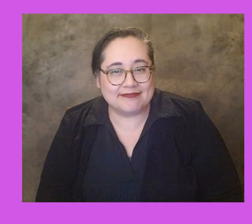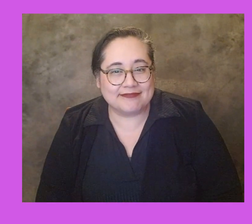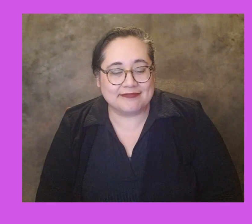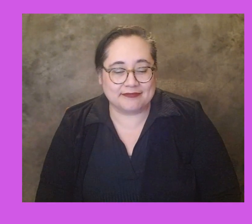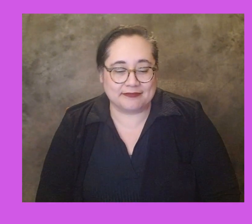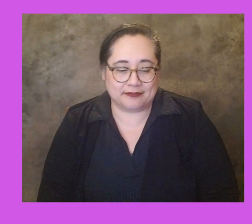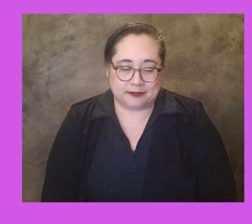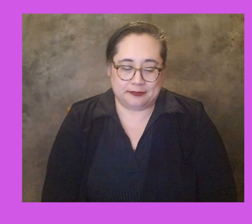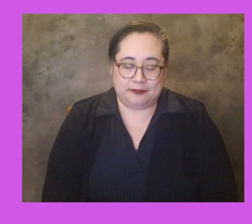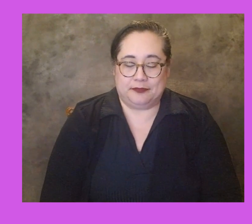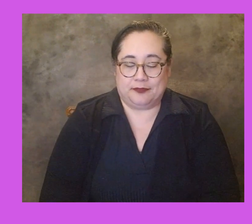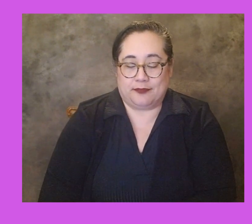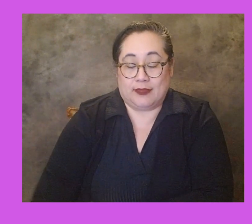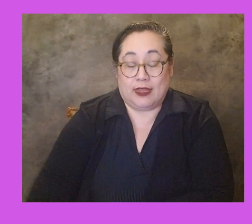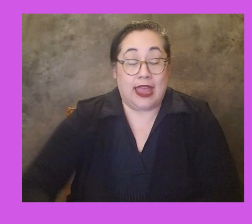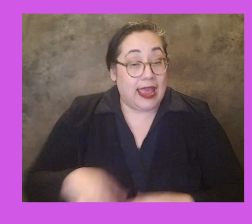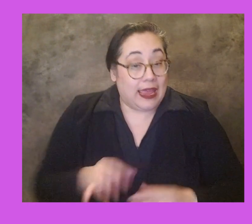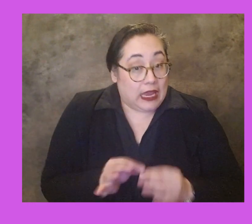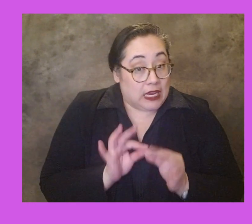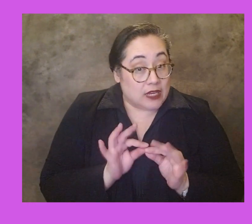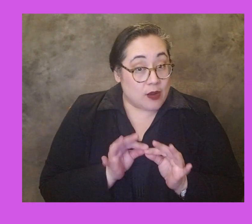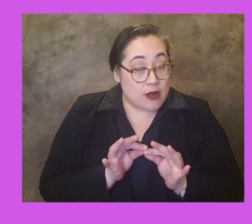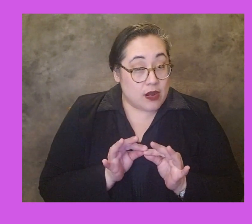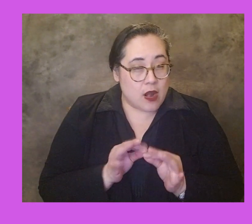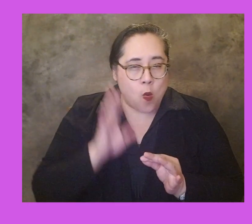The world needs you, needs us to be ready.